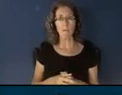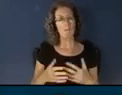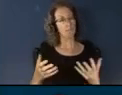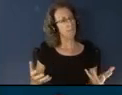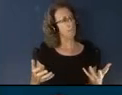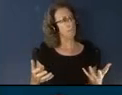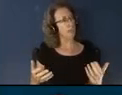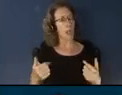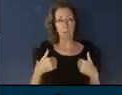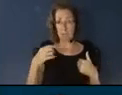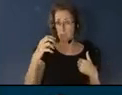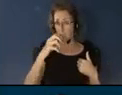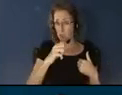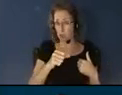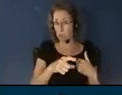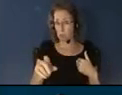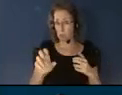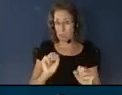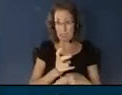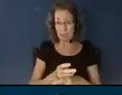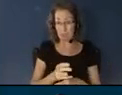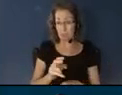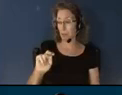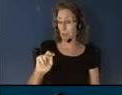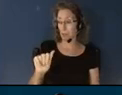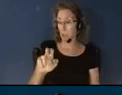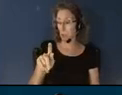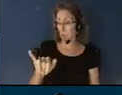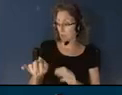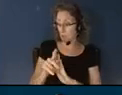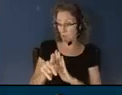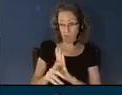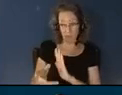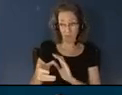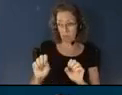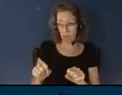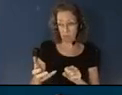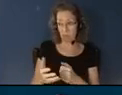would assume that you could keep it I don't know Naomi is there any sort of policy about that?